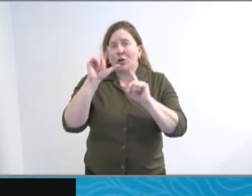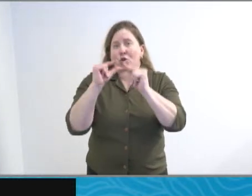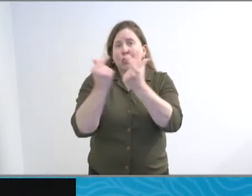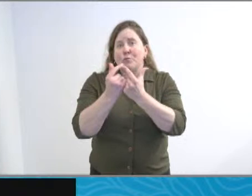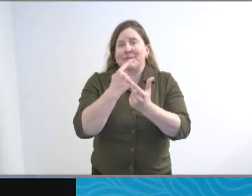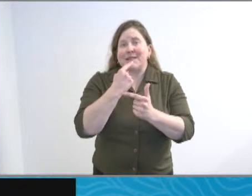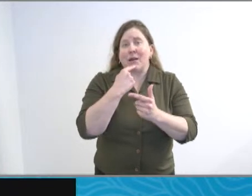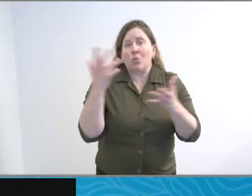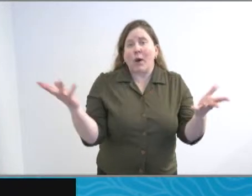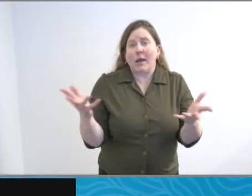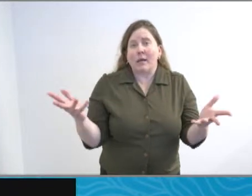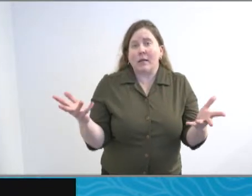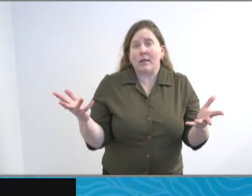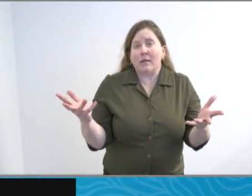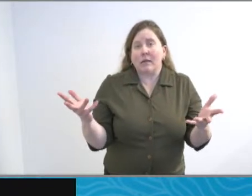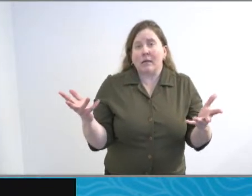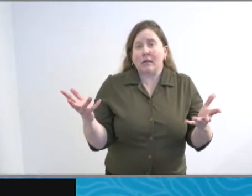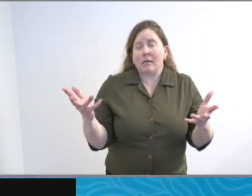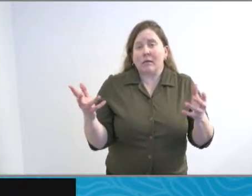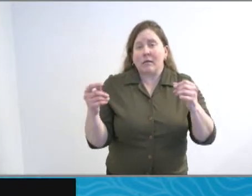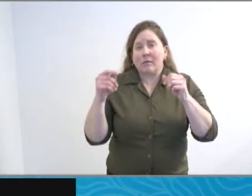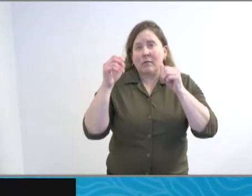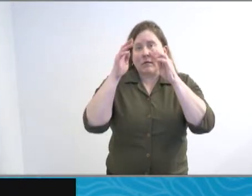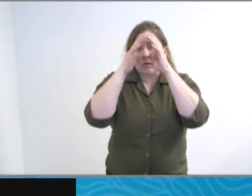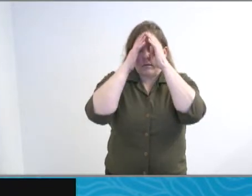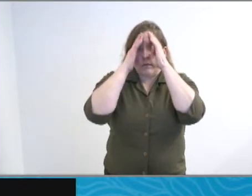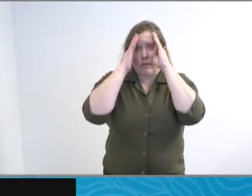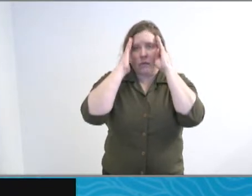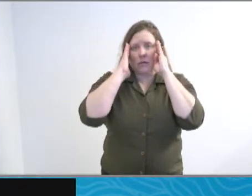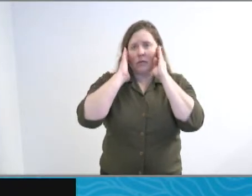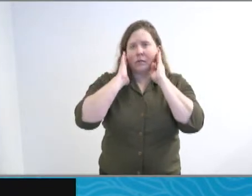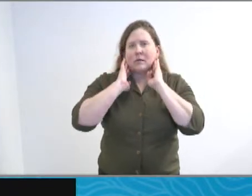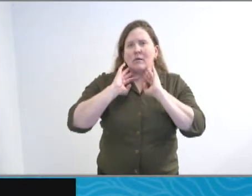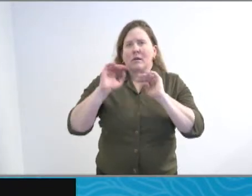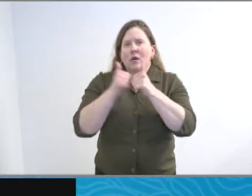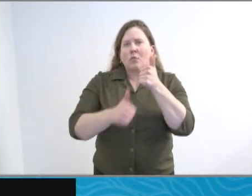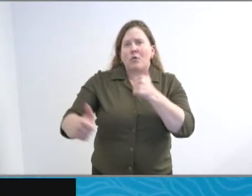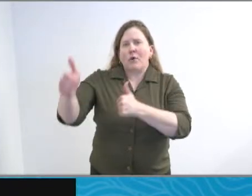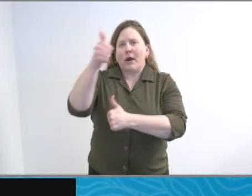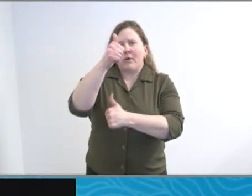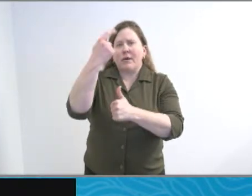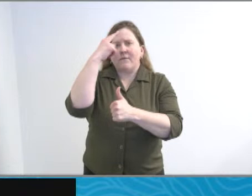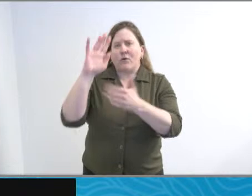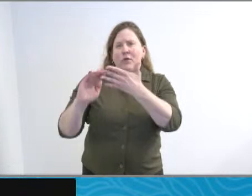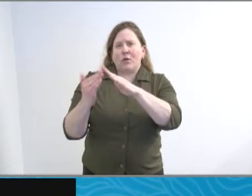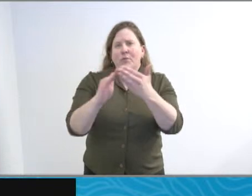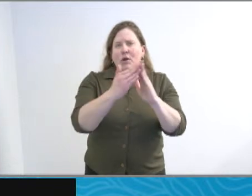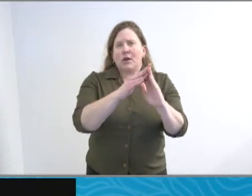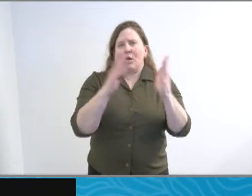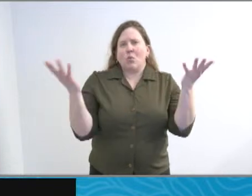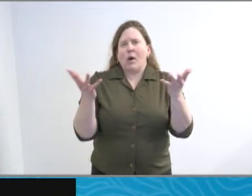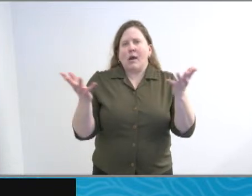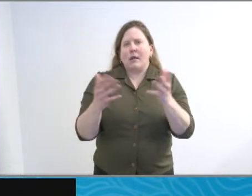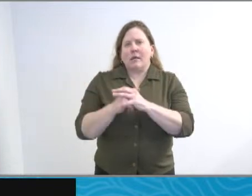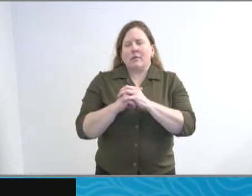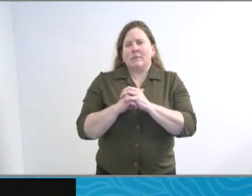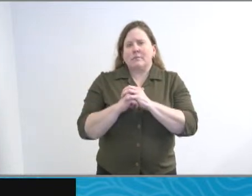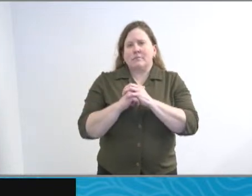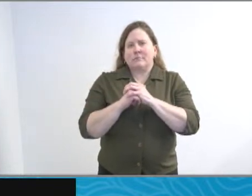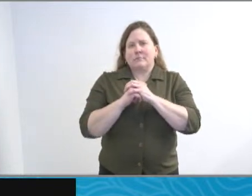what did the data say and what rose to the top as priorities for our community, so what were the themes? And so the top three themes based